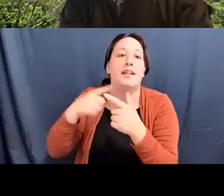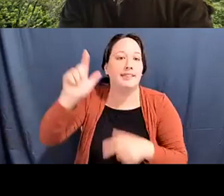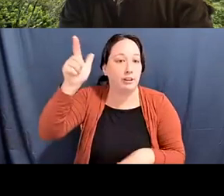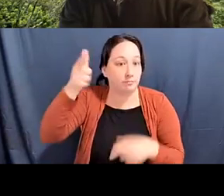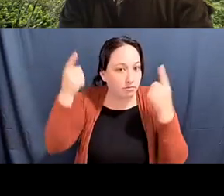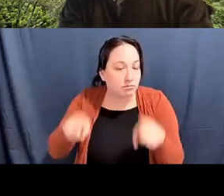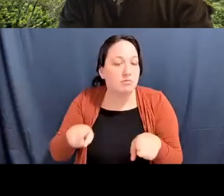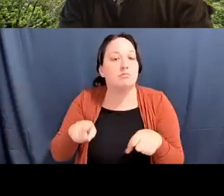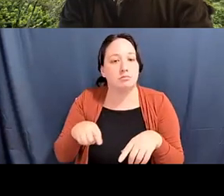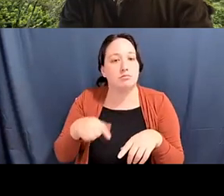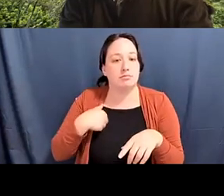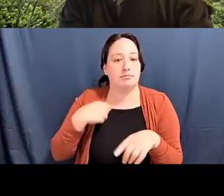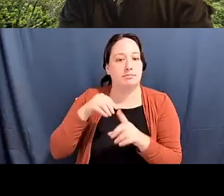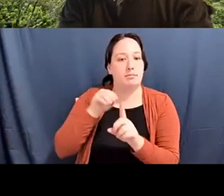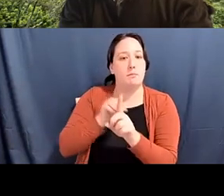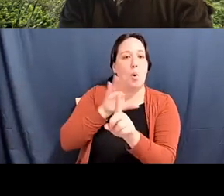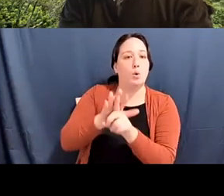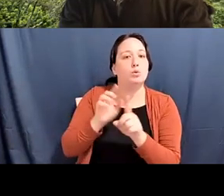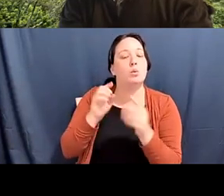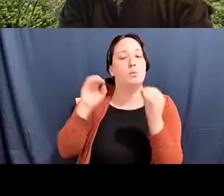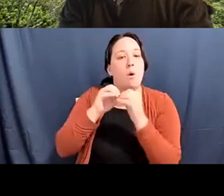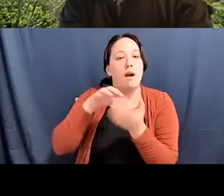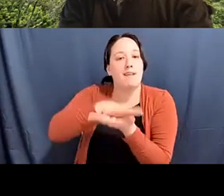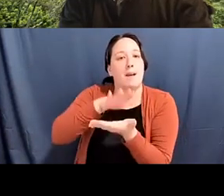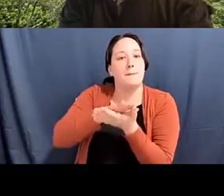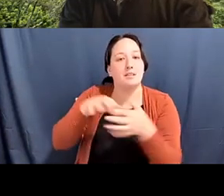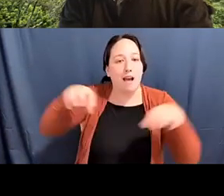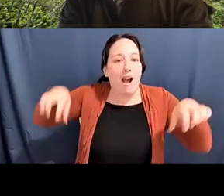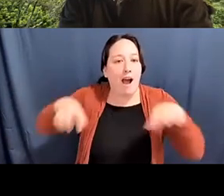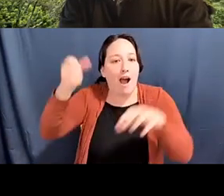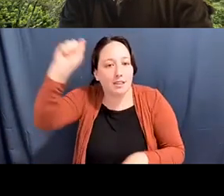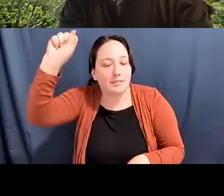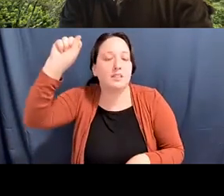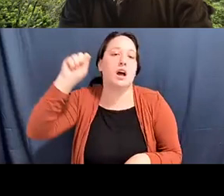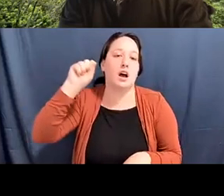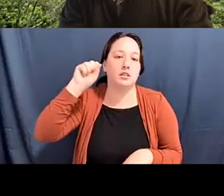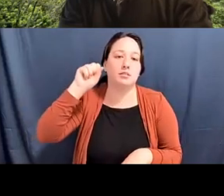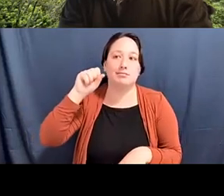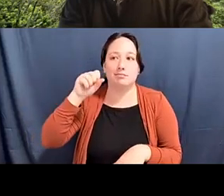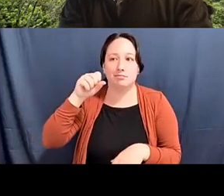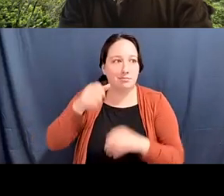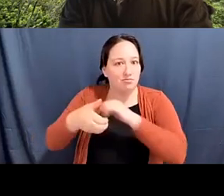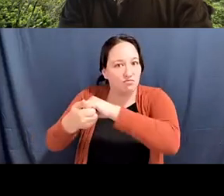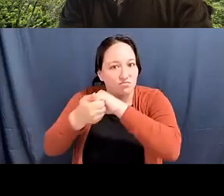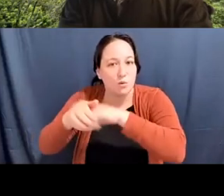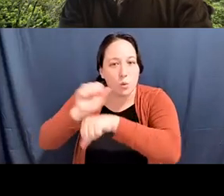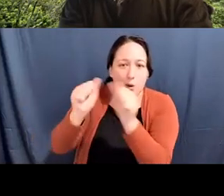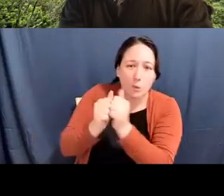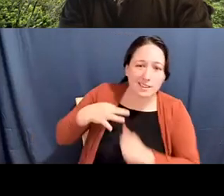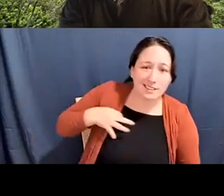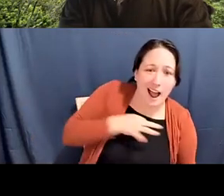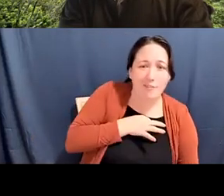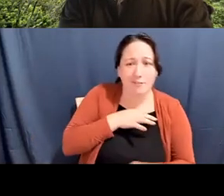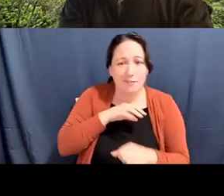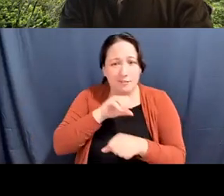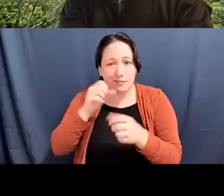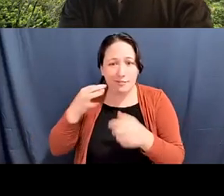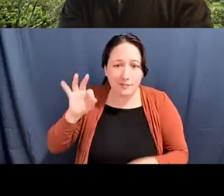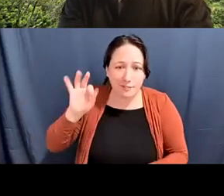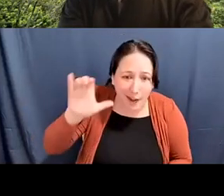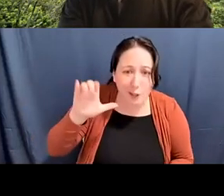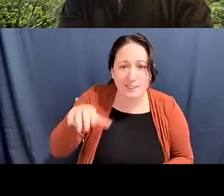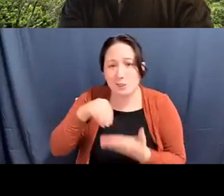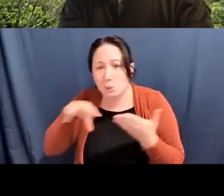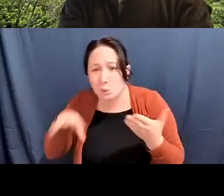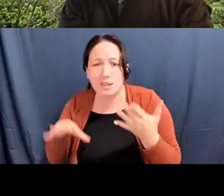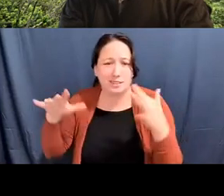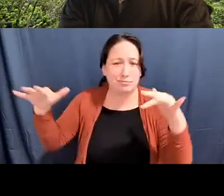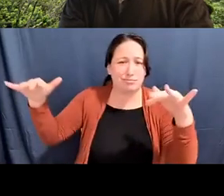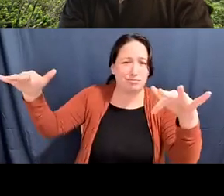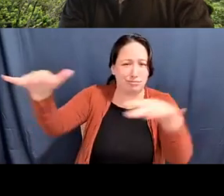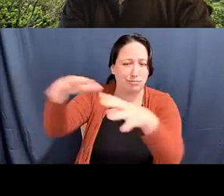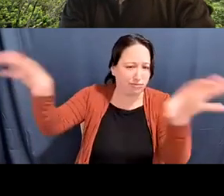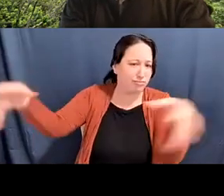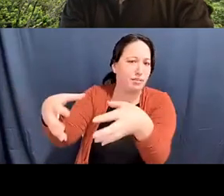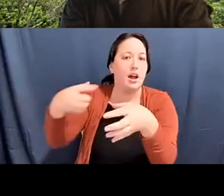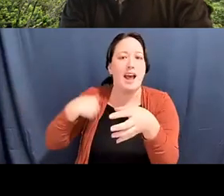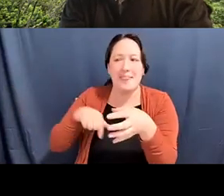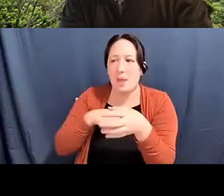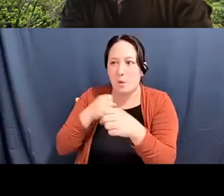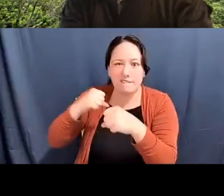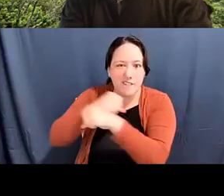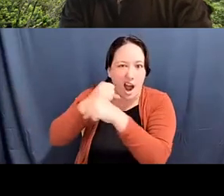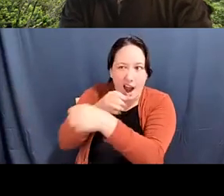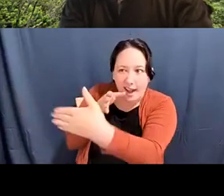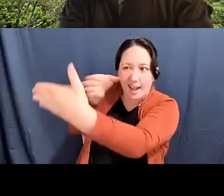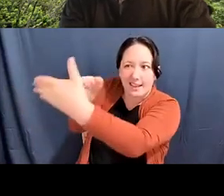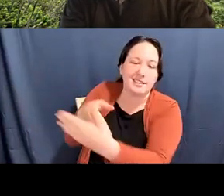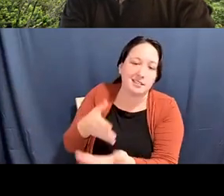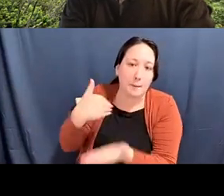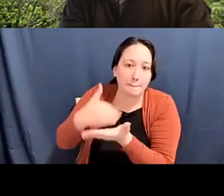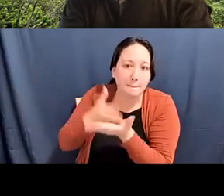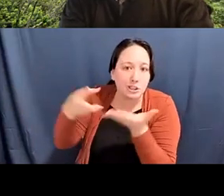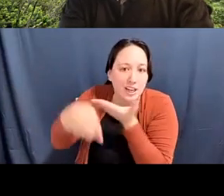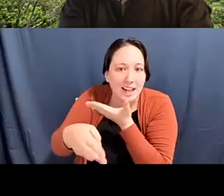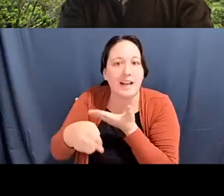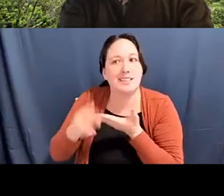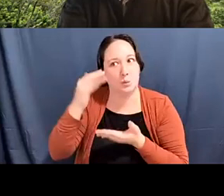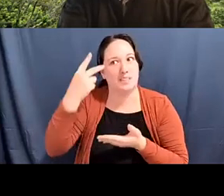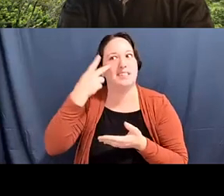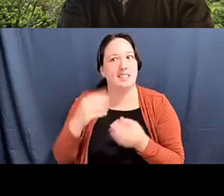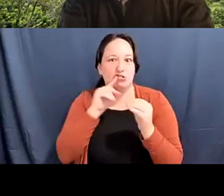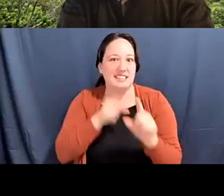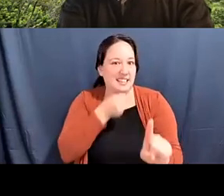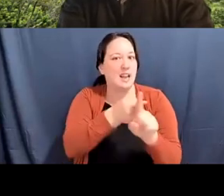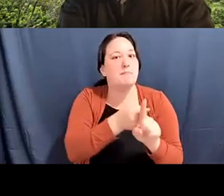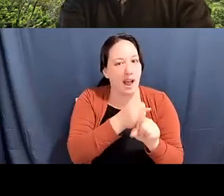Katherine Lee: having exposure through campus activism in terms of organizing with... with staff, with workers, with students, with faculty as we fought against budget cuts and tuition increases that were disproportionately impacting workers of color as well as students of color.